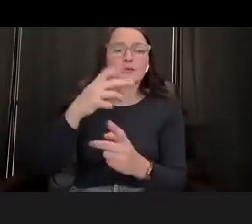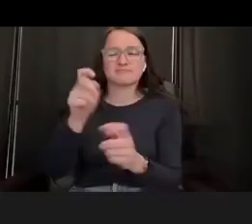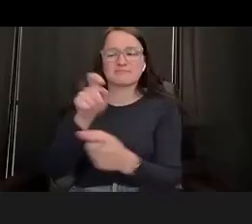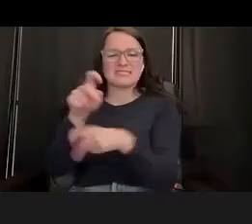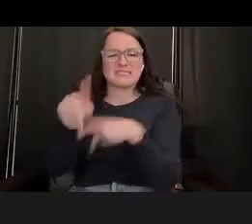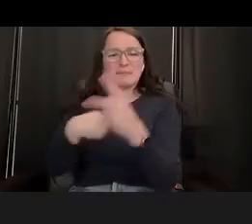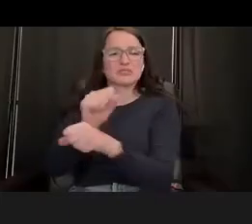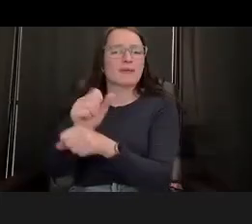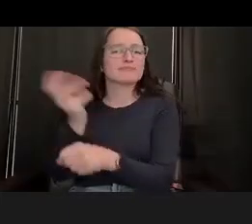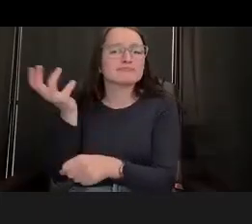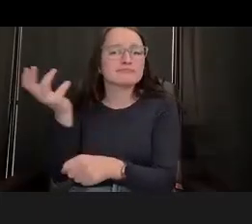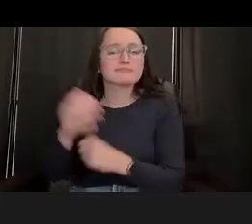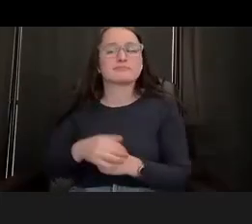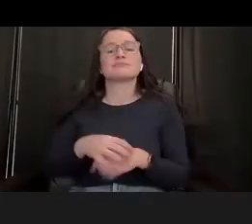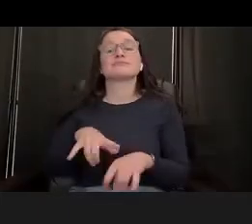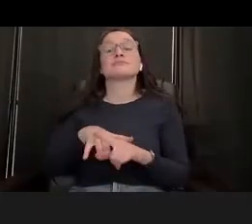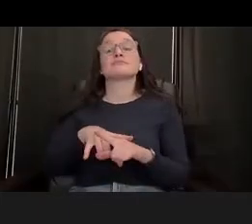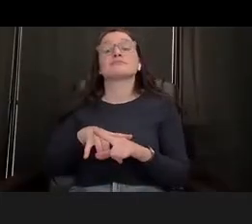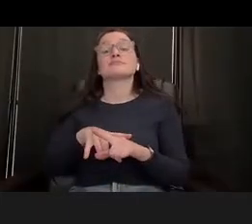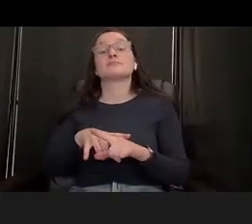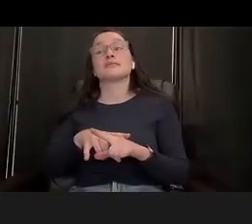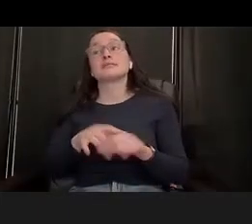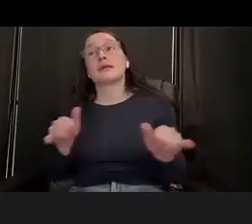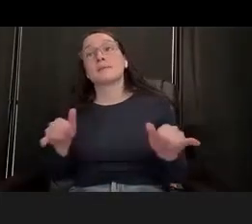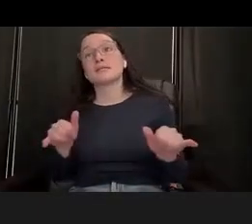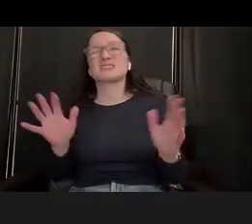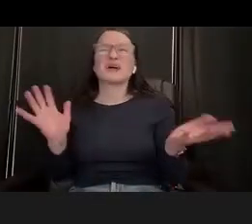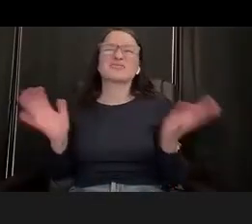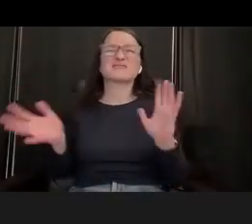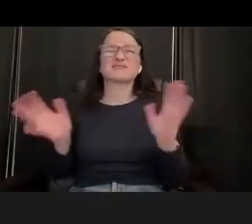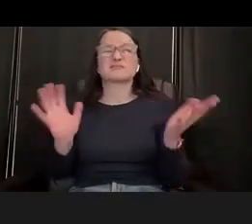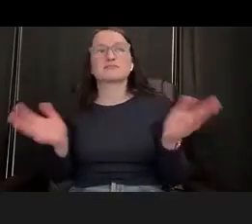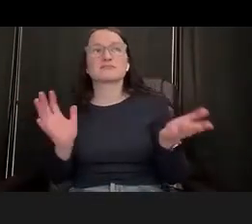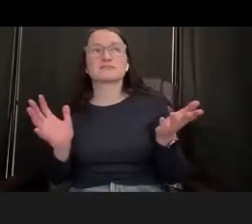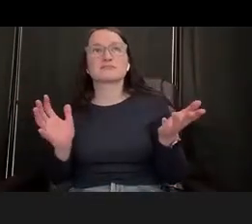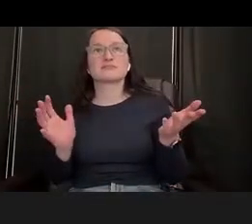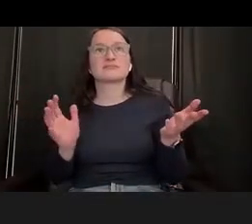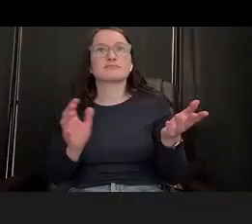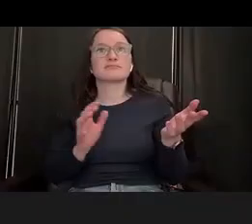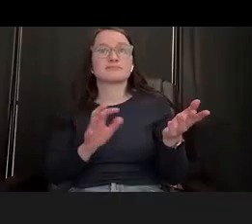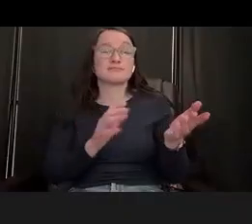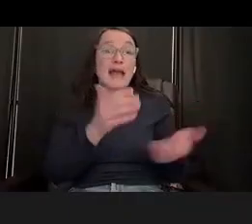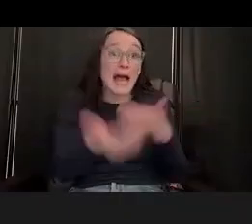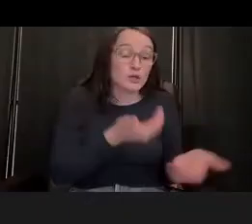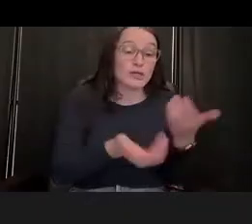that and well not even quite simultaneous but as a result of that the city of Seattle began